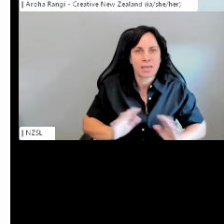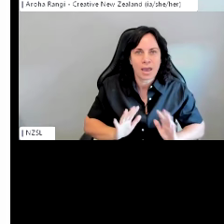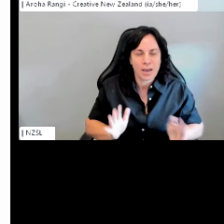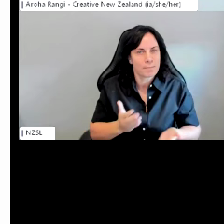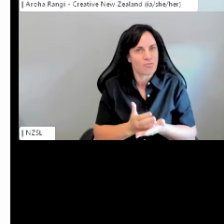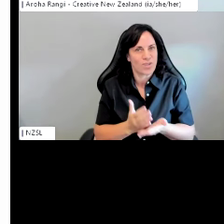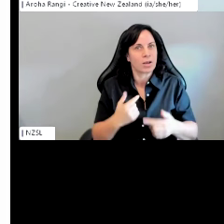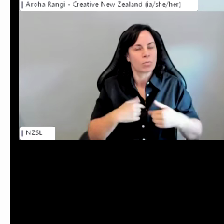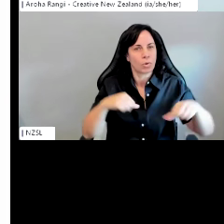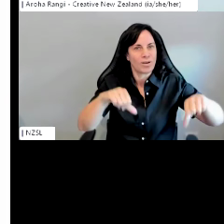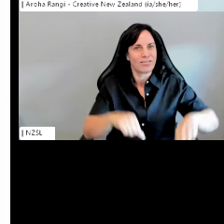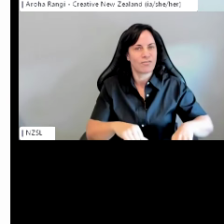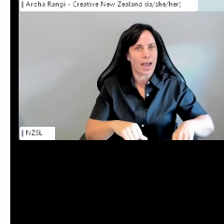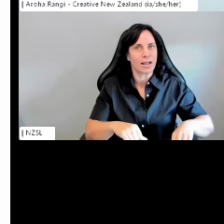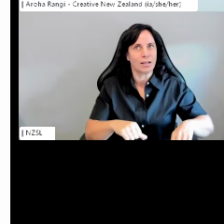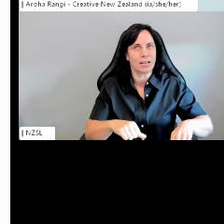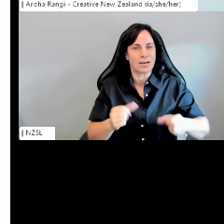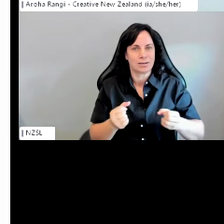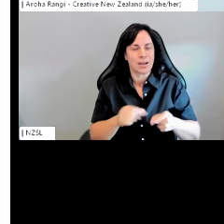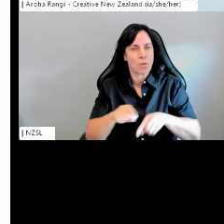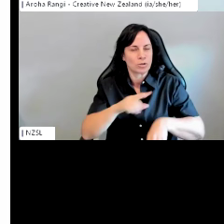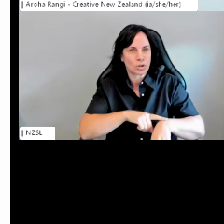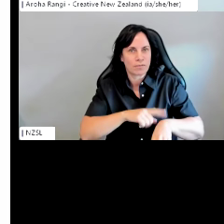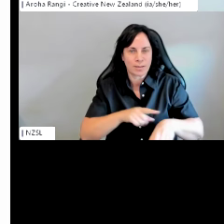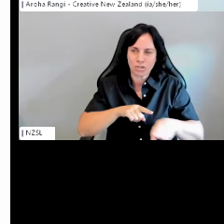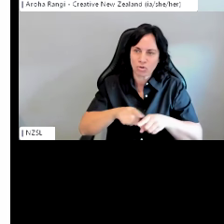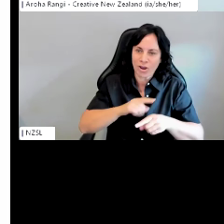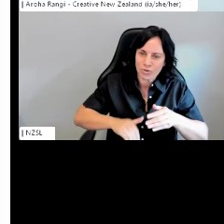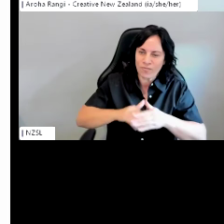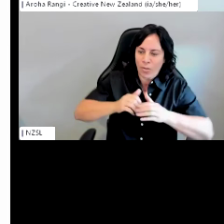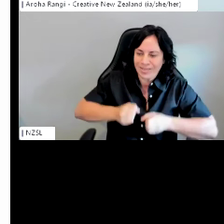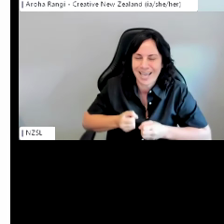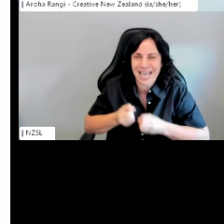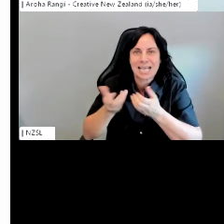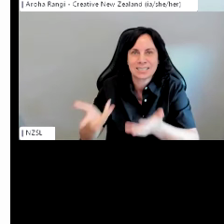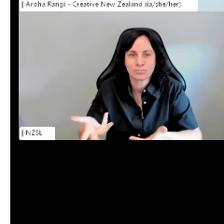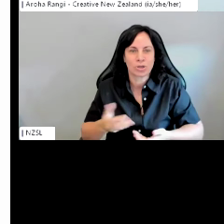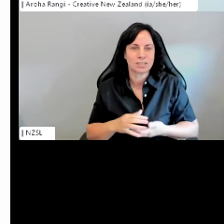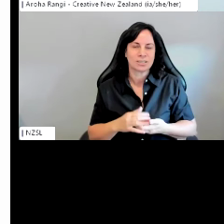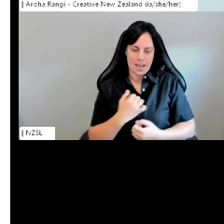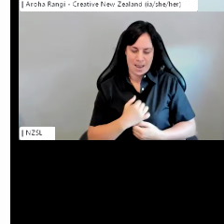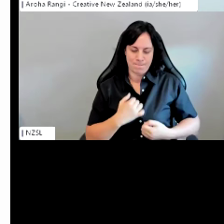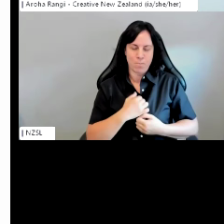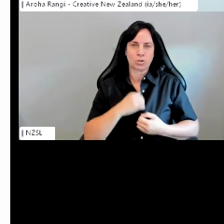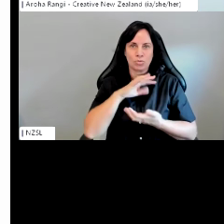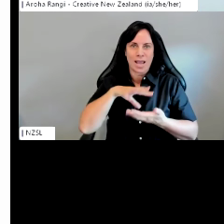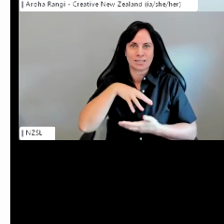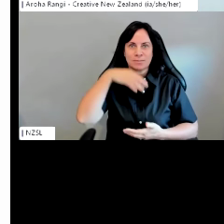in a lot of cases to fully convey the emotional and spiritual depth of what we're offering. And